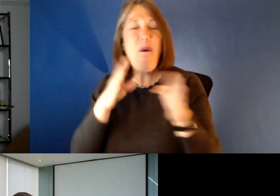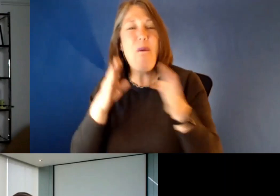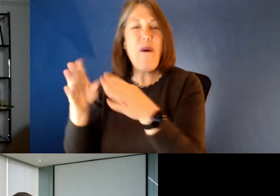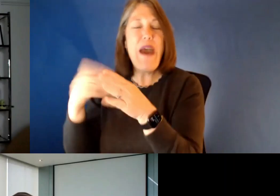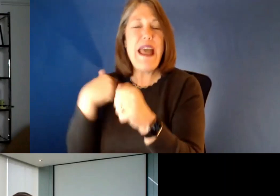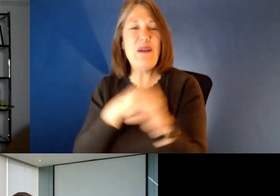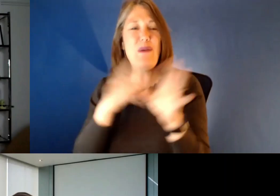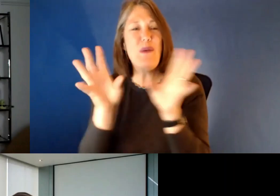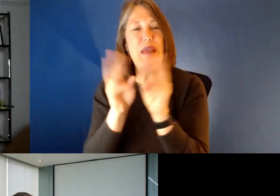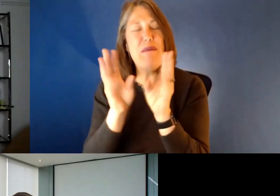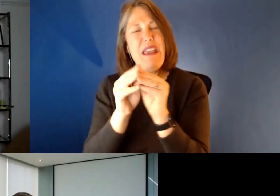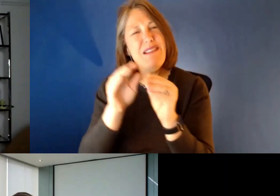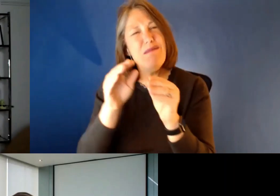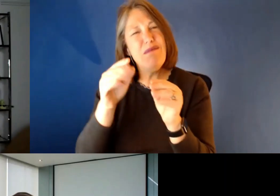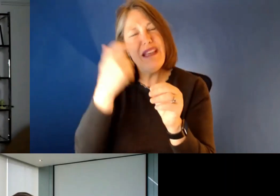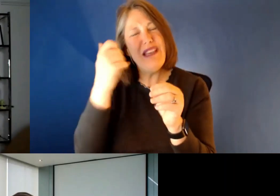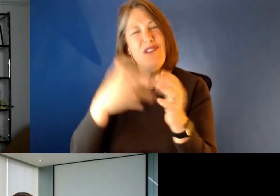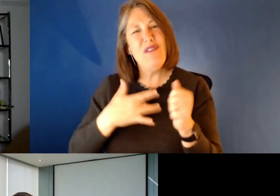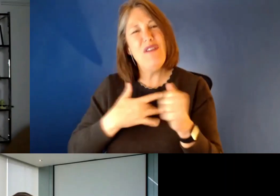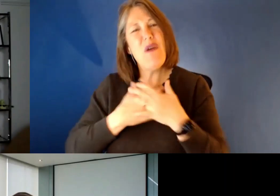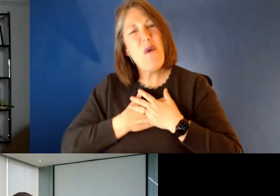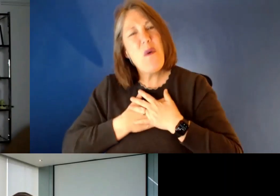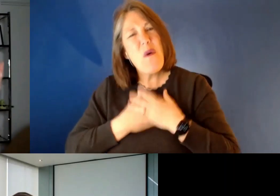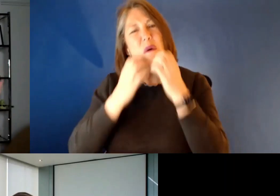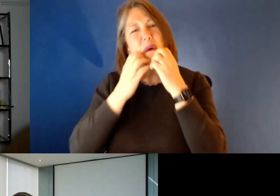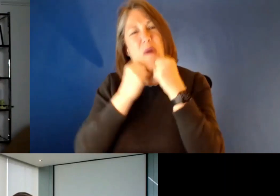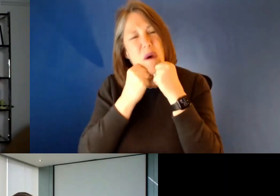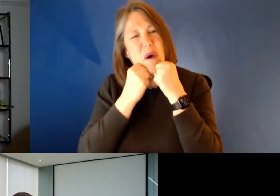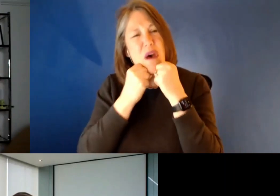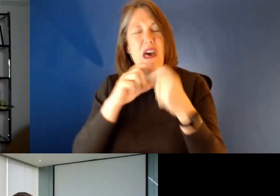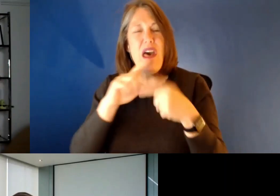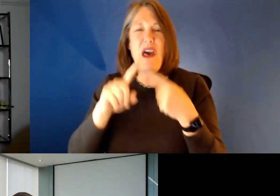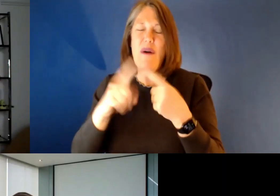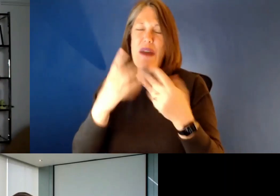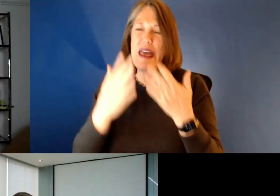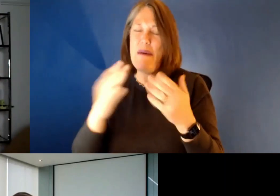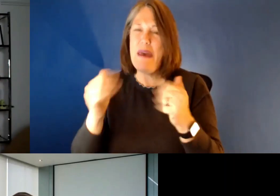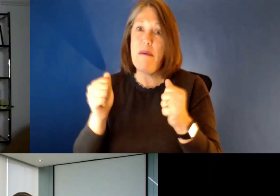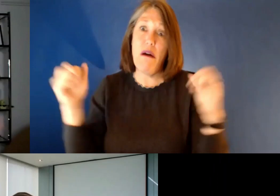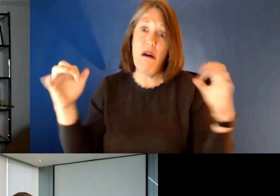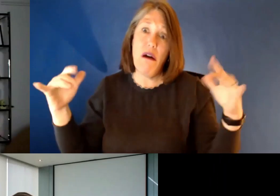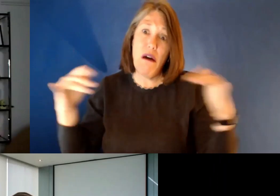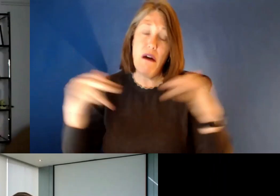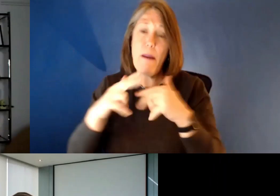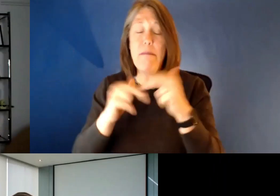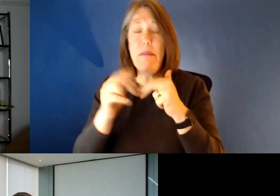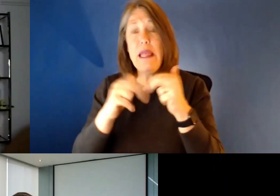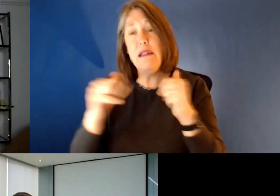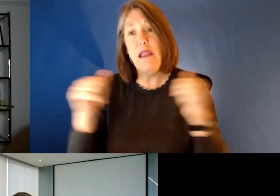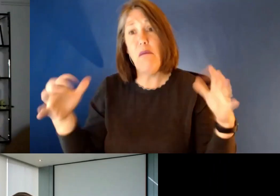06:11:18 Sometimes one thinks of moving into a large building is just a lot of rooms and